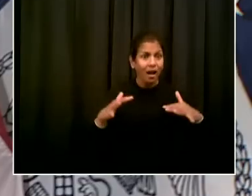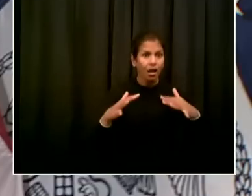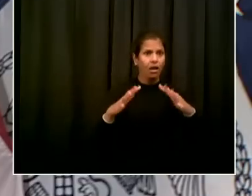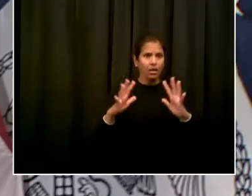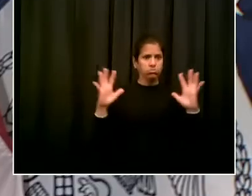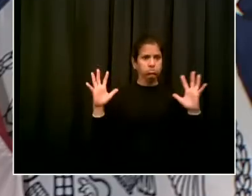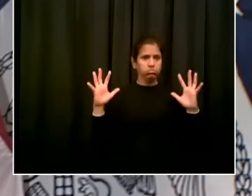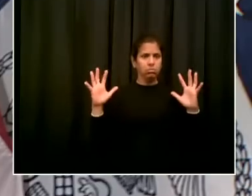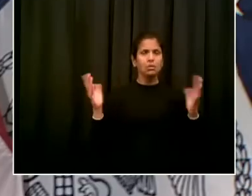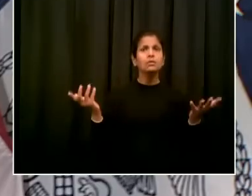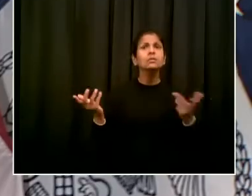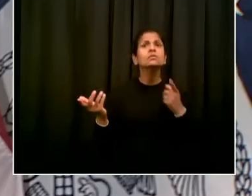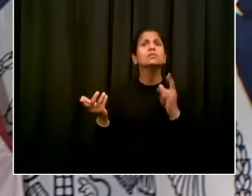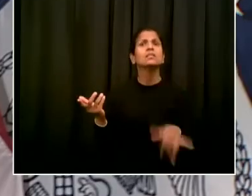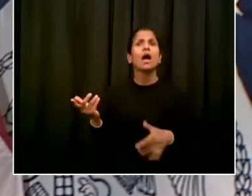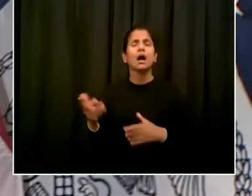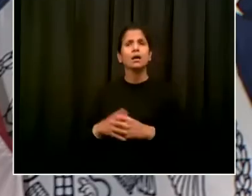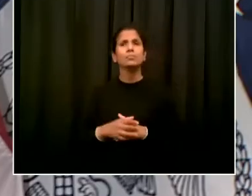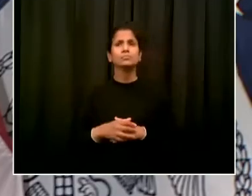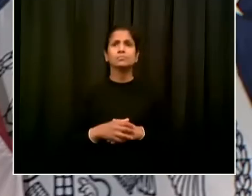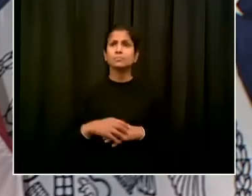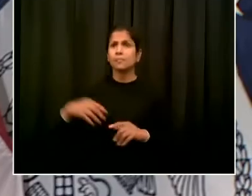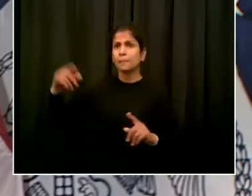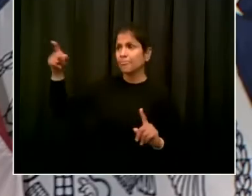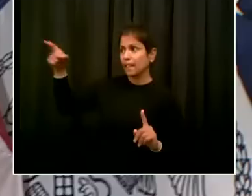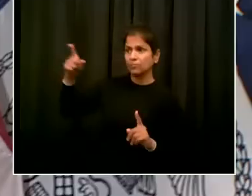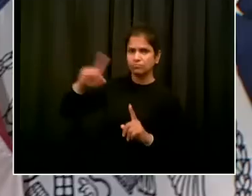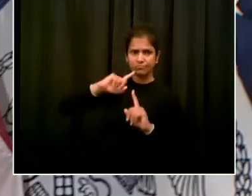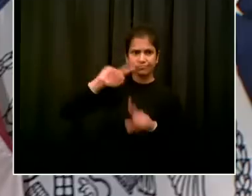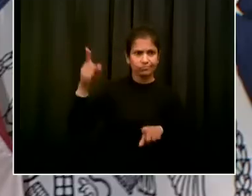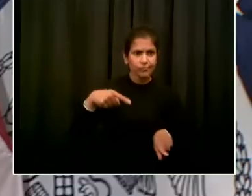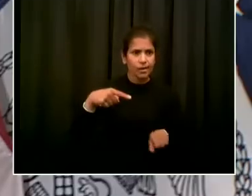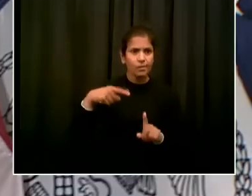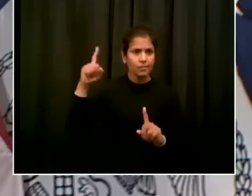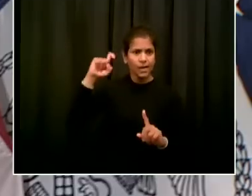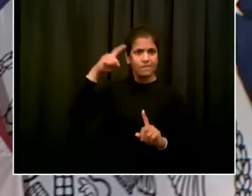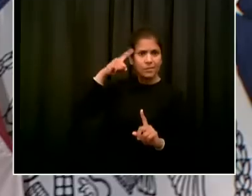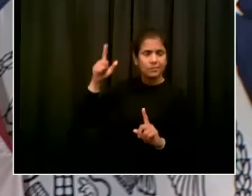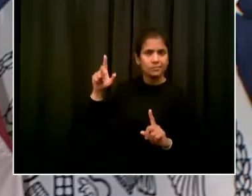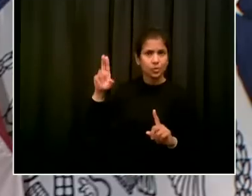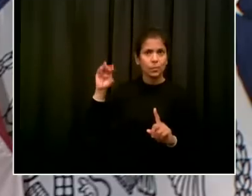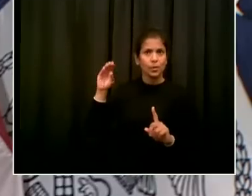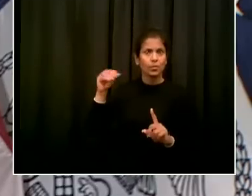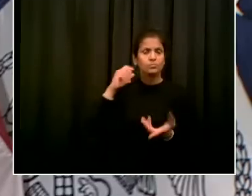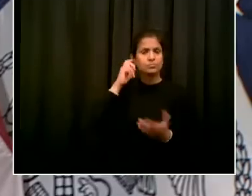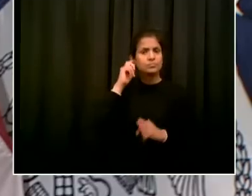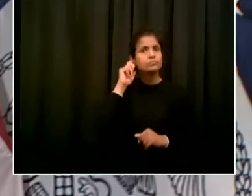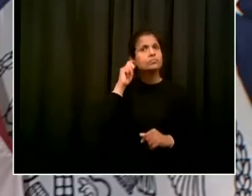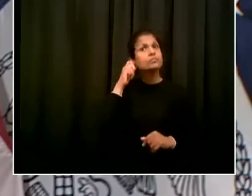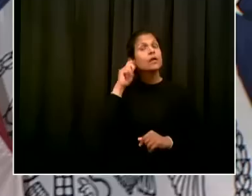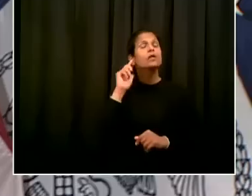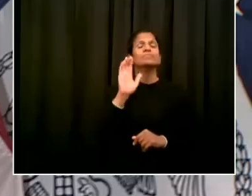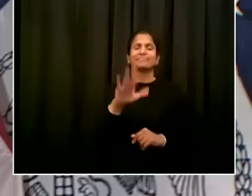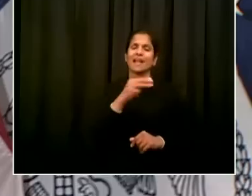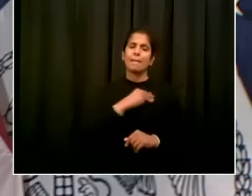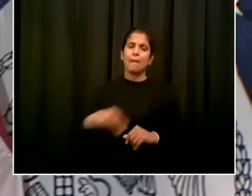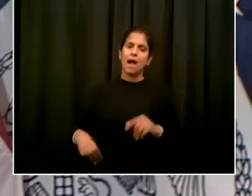I DUNERSTAND THE CONCERNS THAT COMMUNITY LEADERS HAVE AND I UNDERSTAND WHY PEOPLE ARE TRYING TO GRAPPLE WITH A